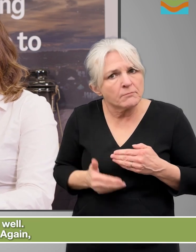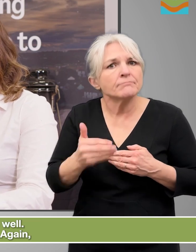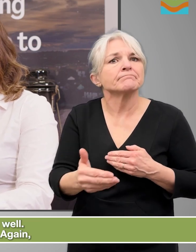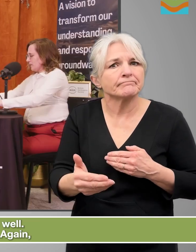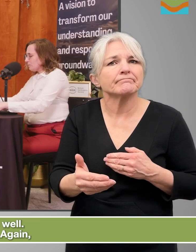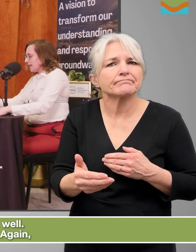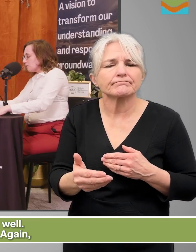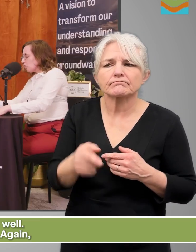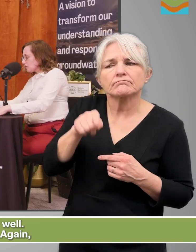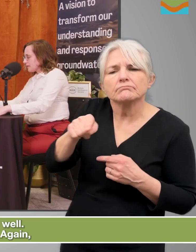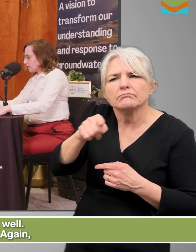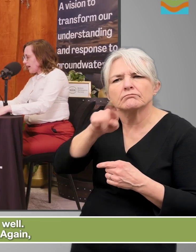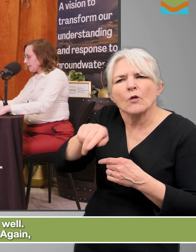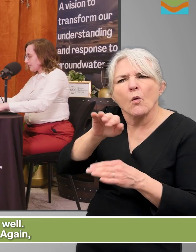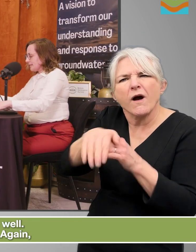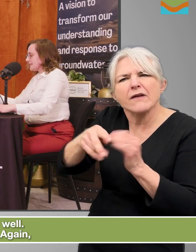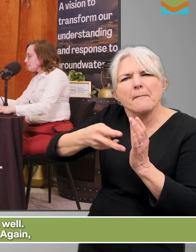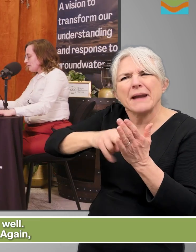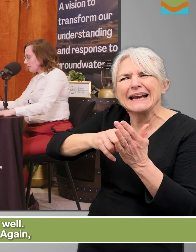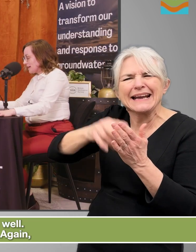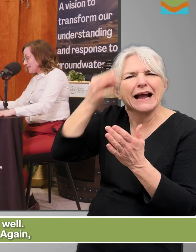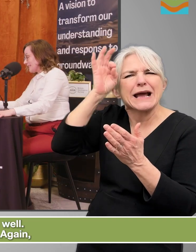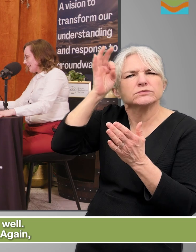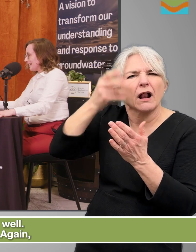about the planning portal as well. This is disparate information. Again,